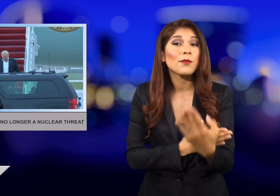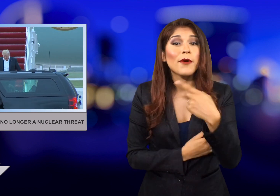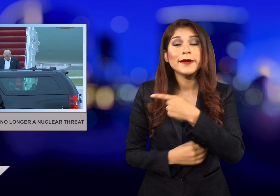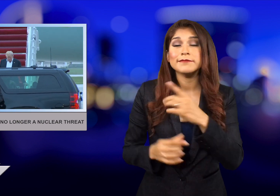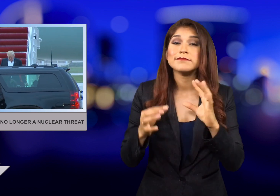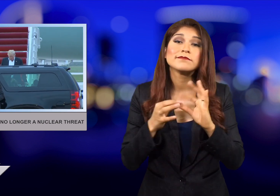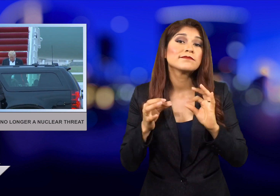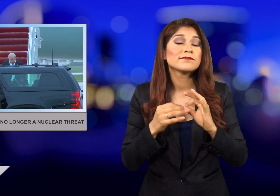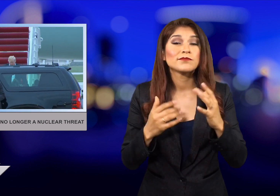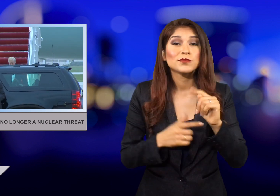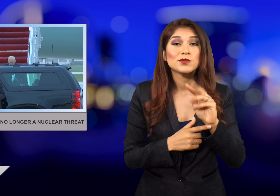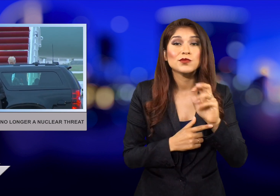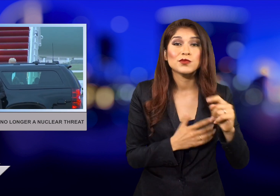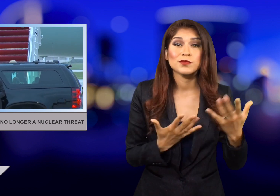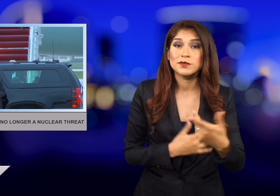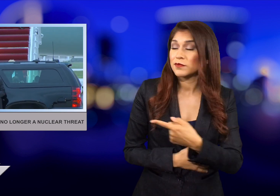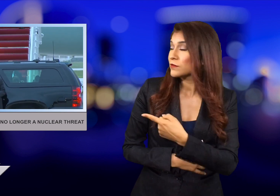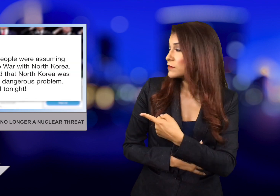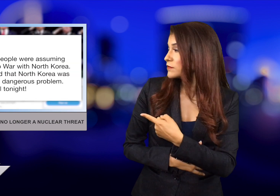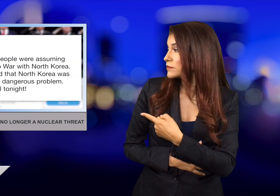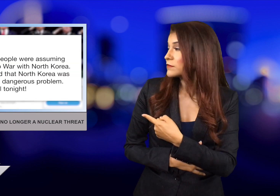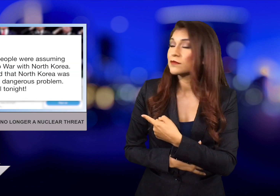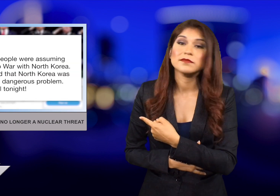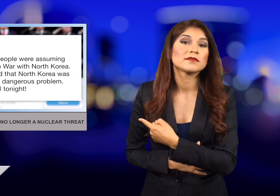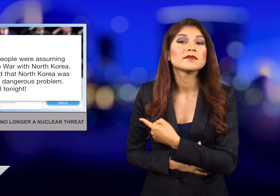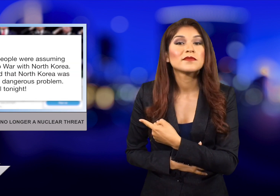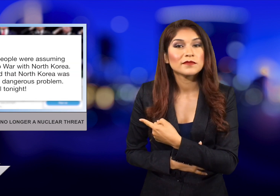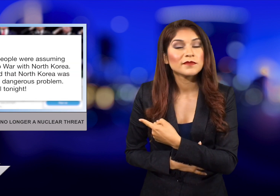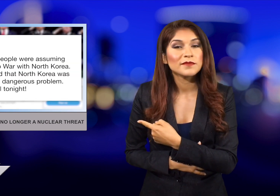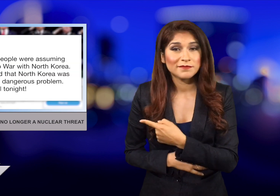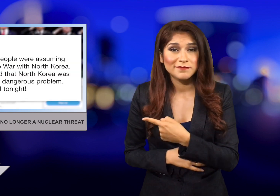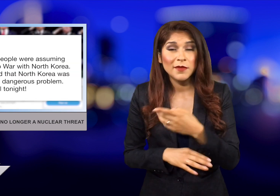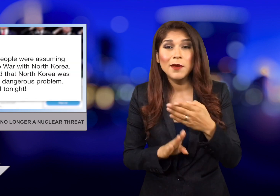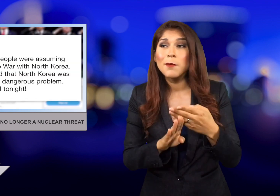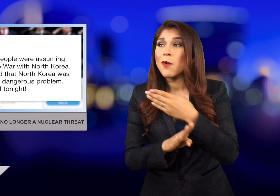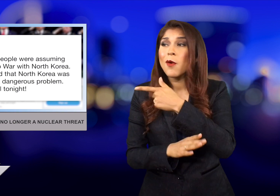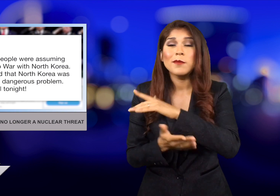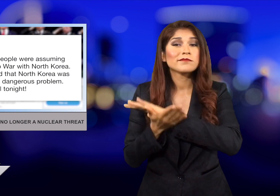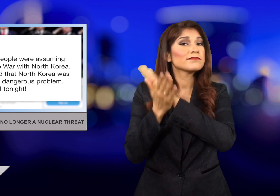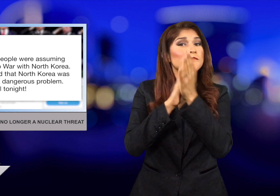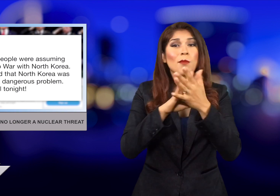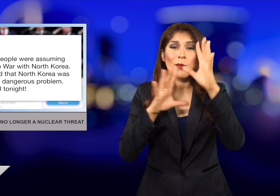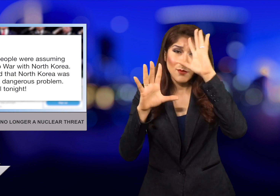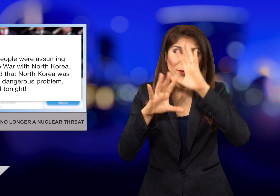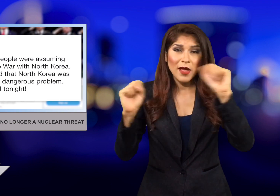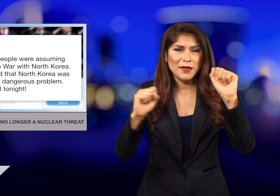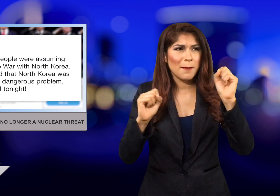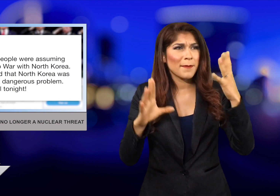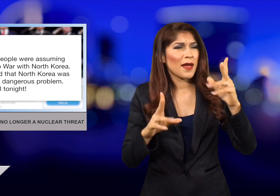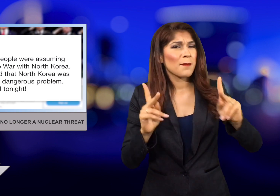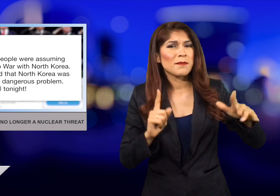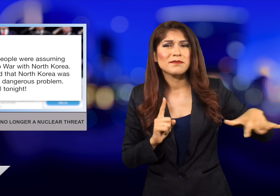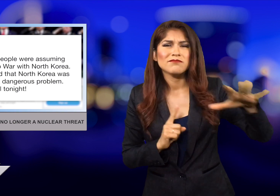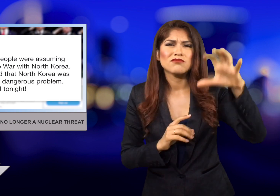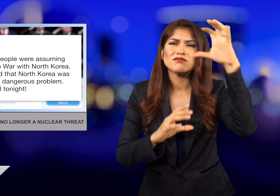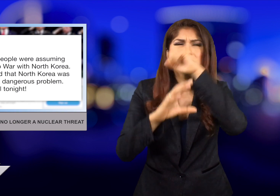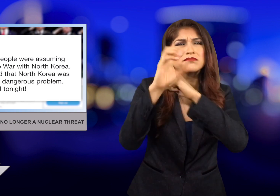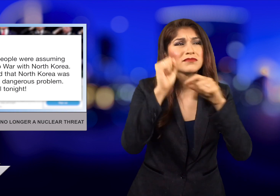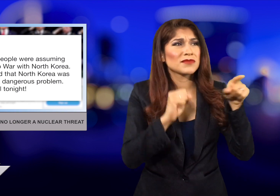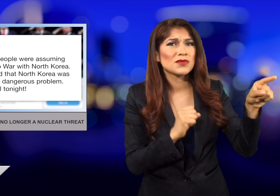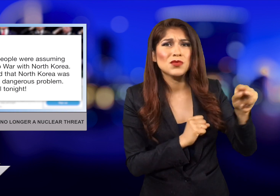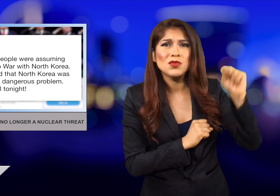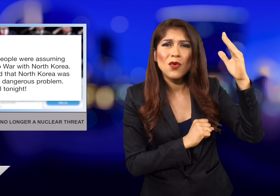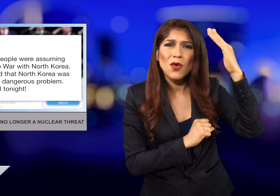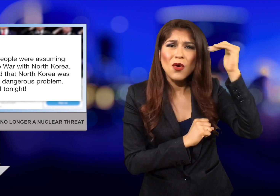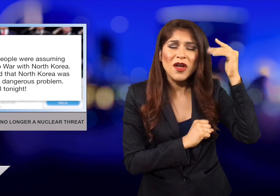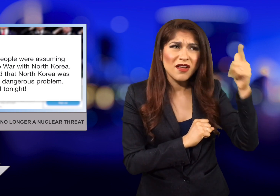He tweeted this this morning: "Before taking office people were assuming that we were going